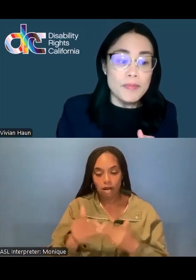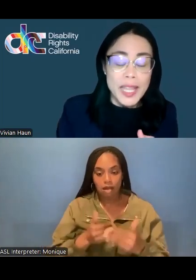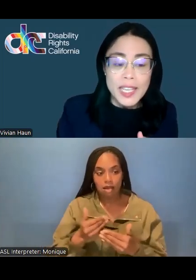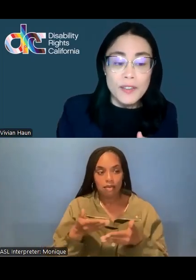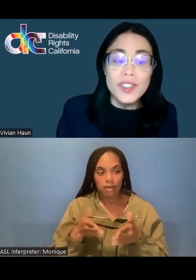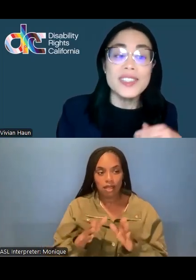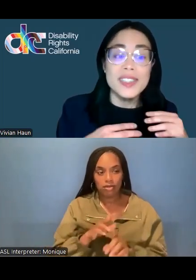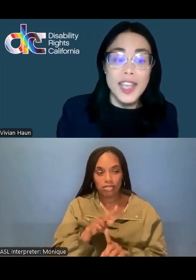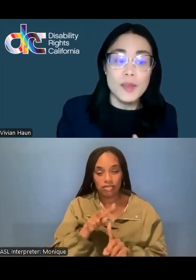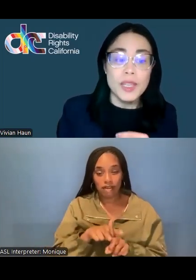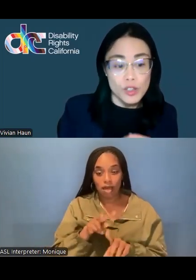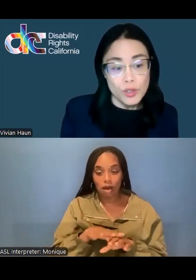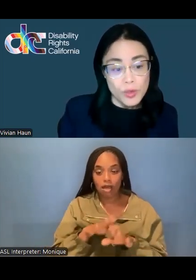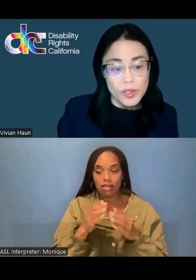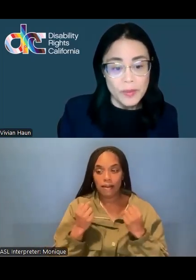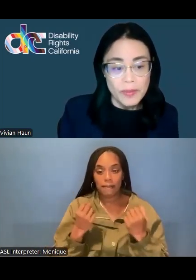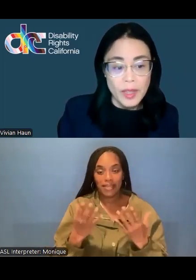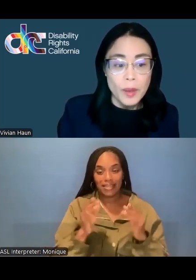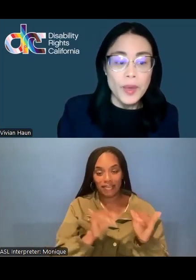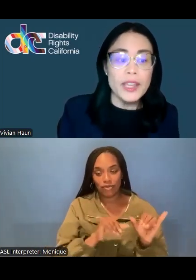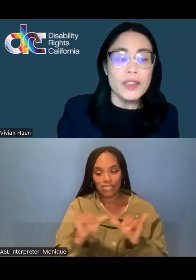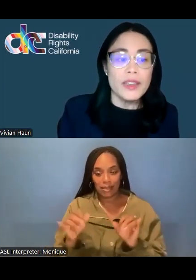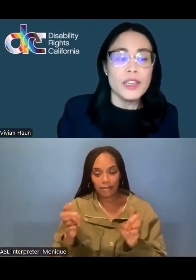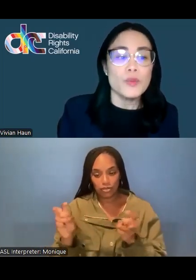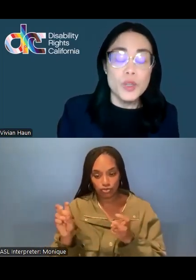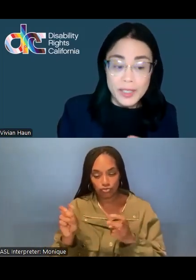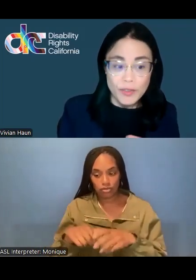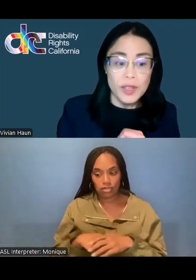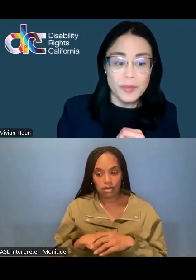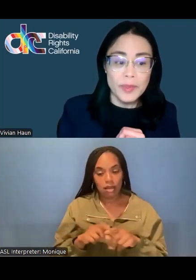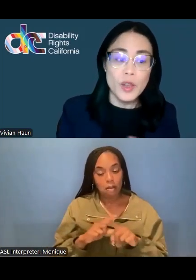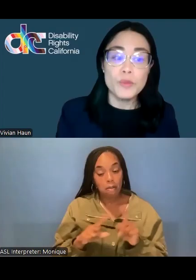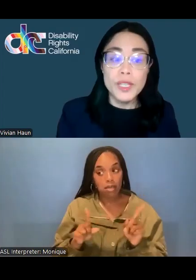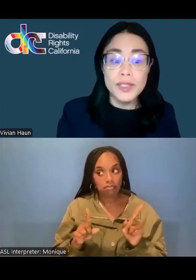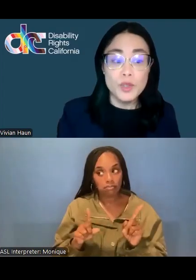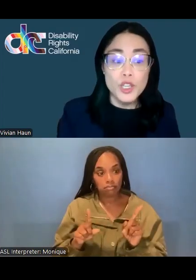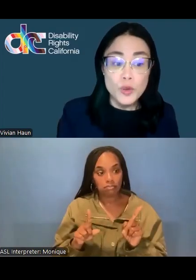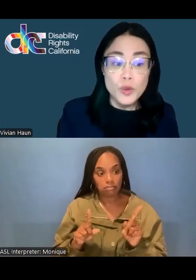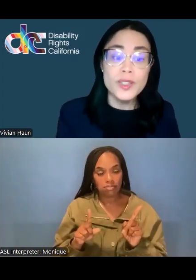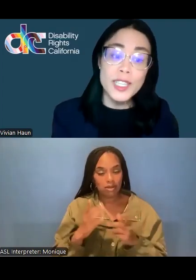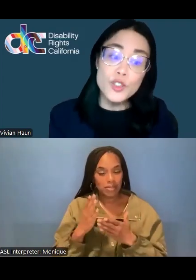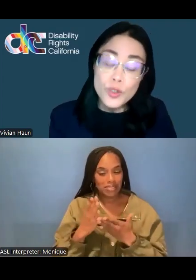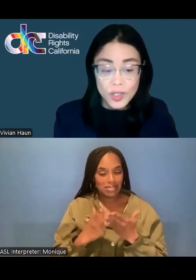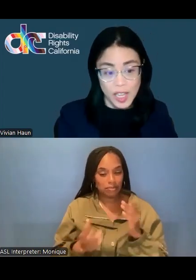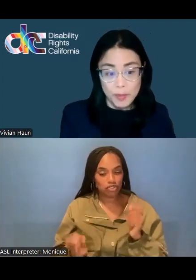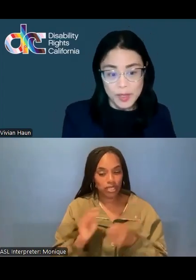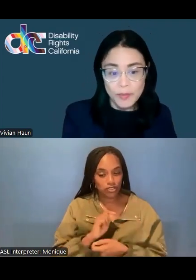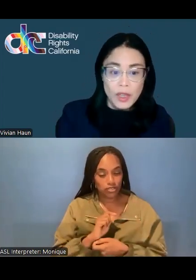many of the same issues, but it would be different. There would be some new procedural steps.